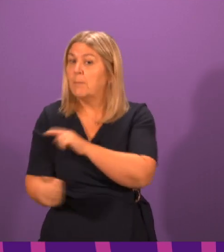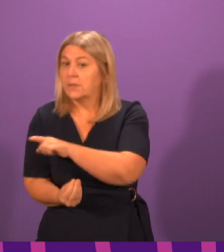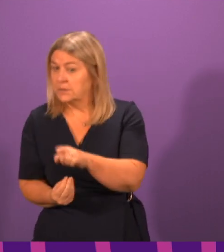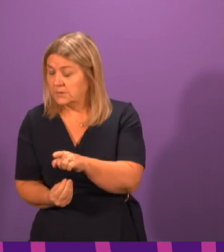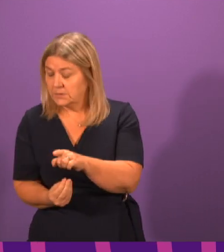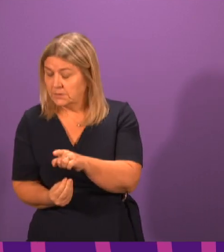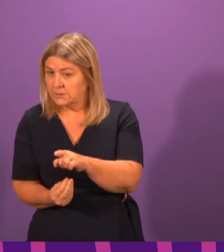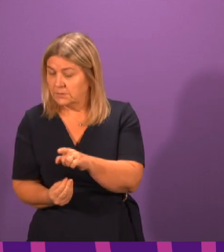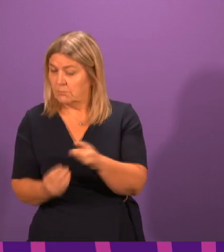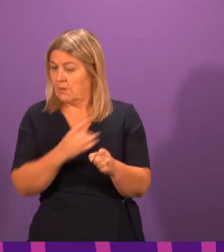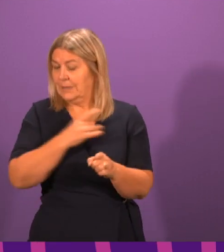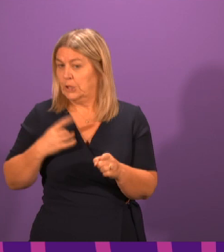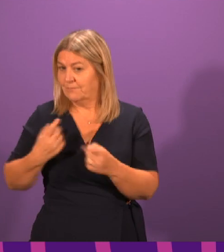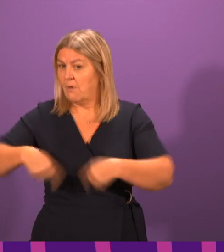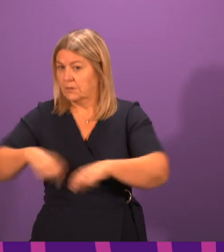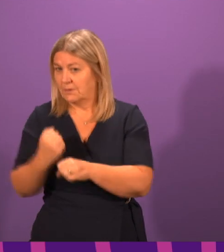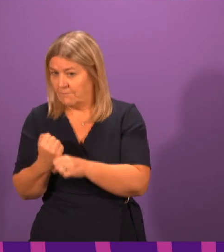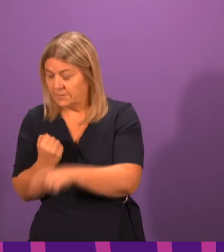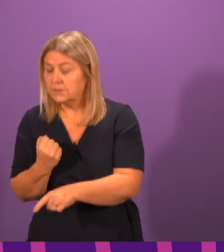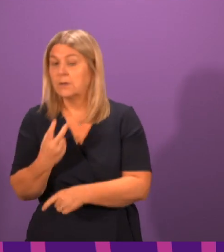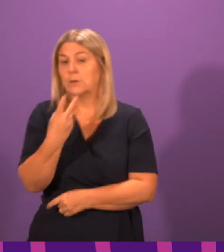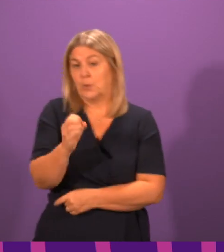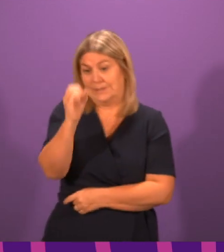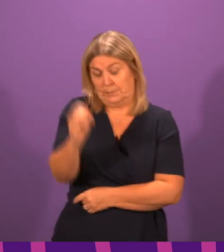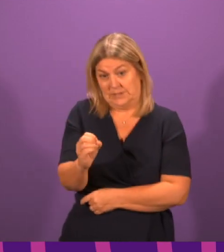clinicians undertook for us—shows that, for approximately 20 per cent of the people who